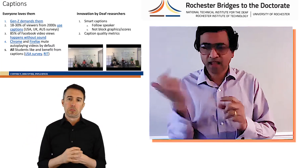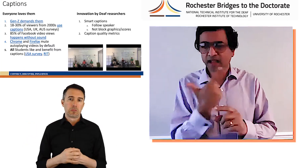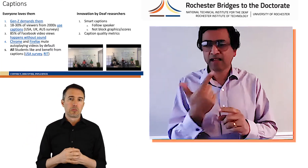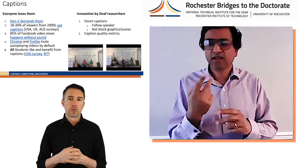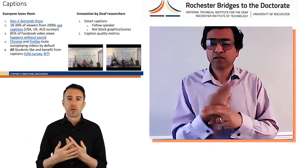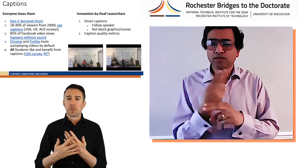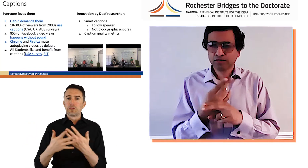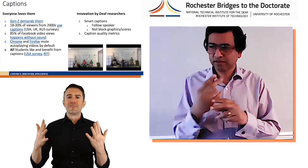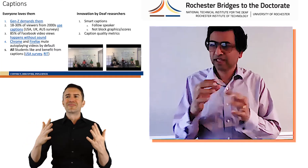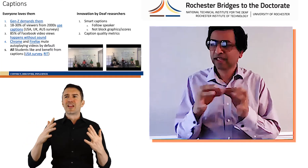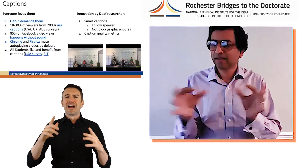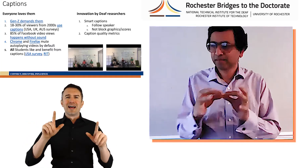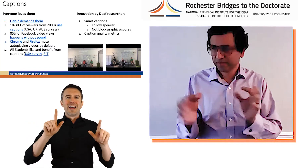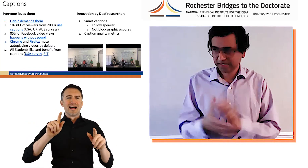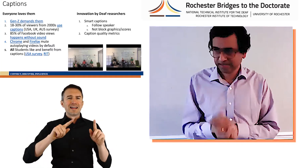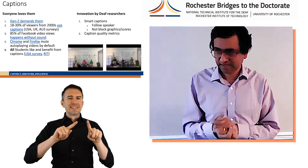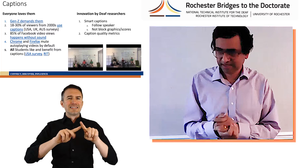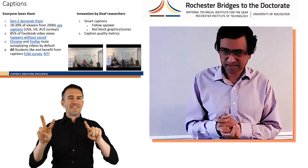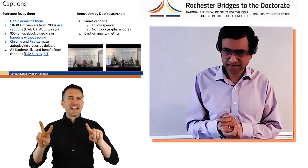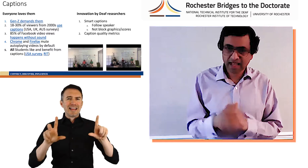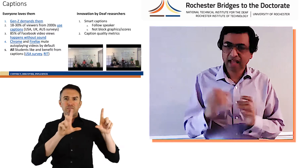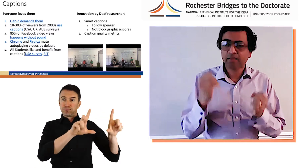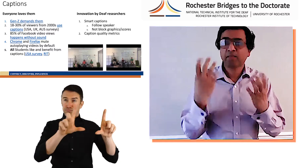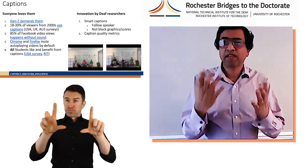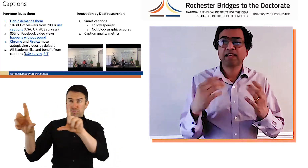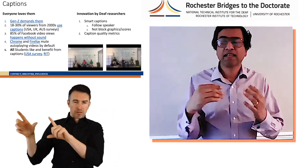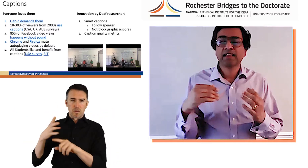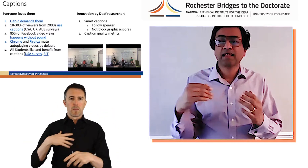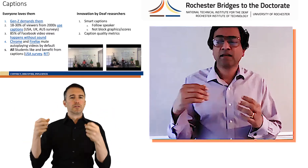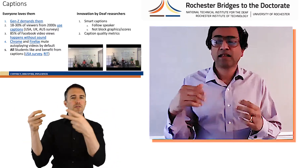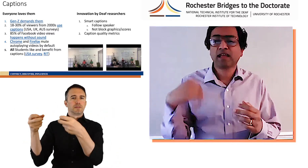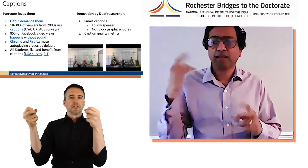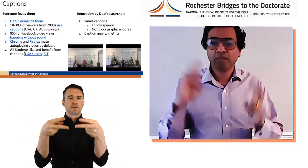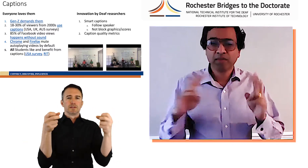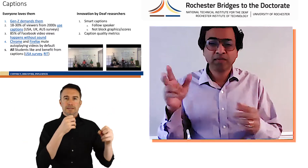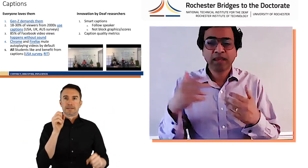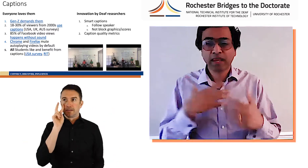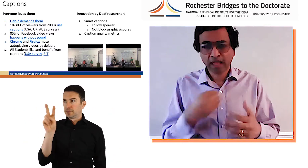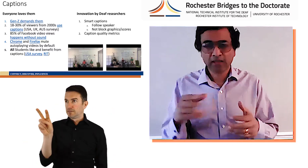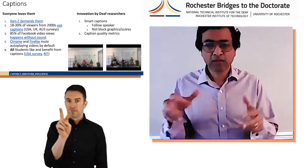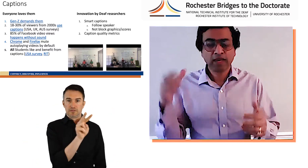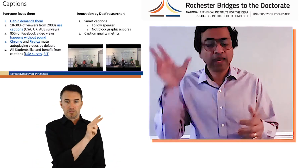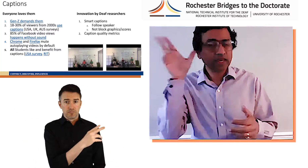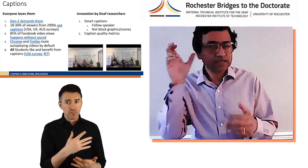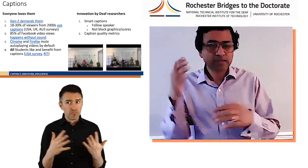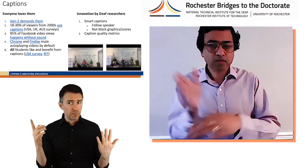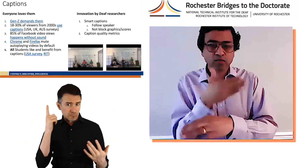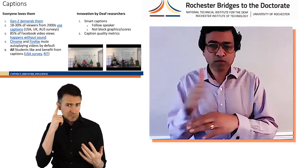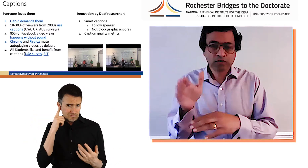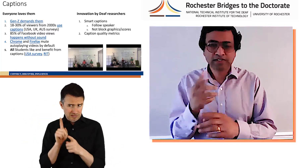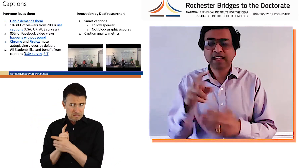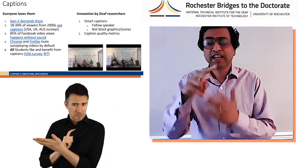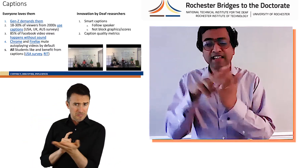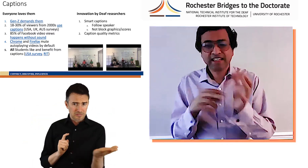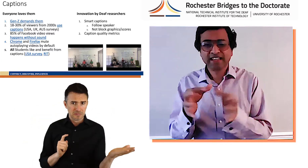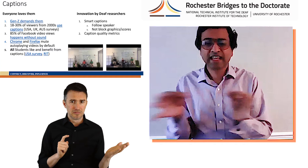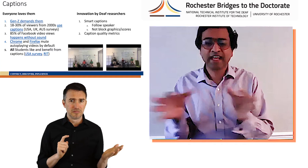or maybe a variety of different individuals use captions. Some people listen to music